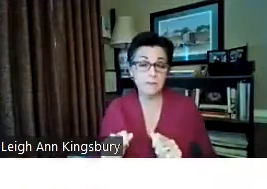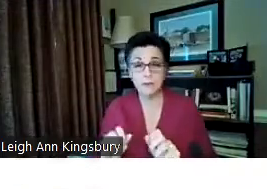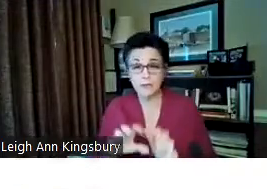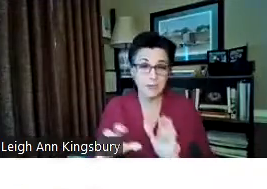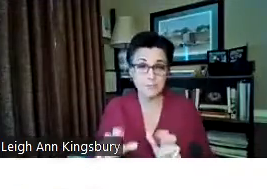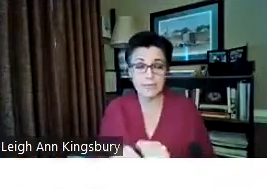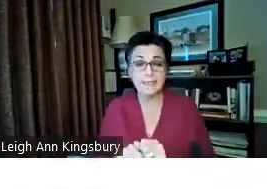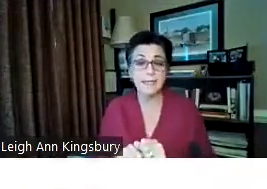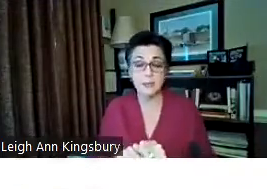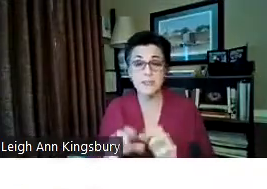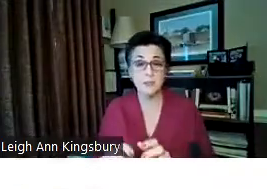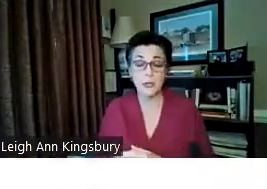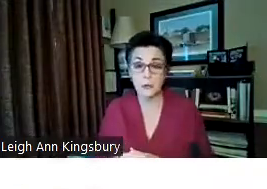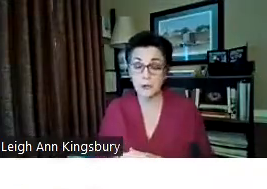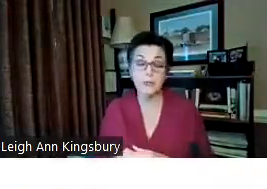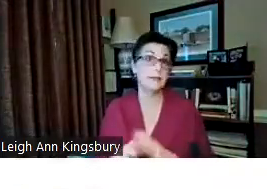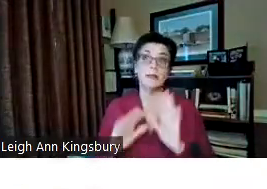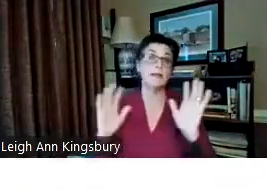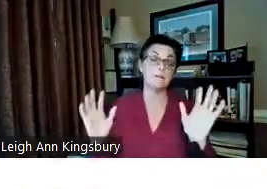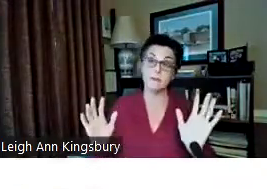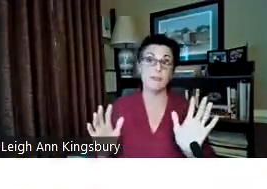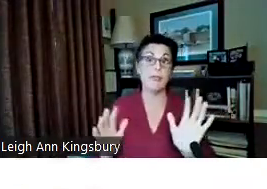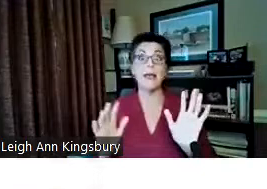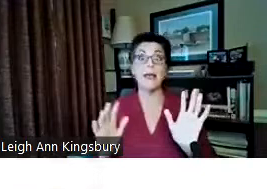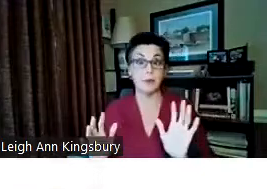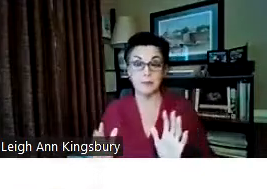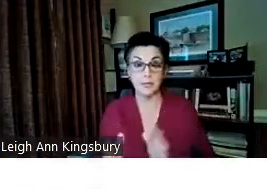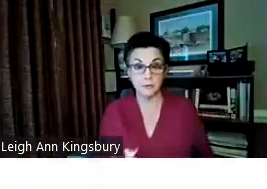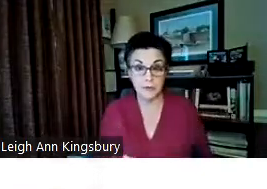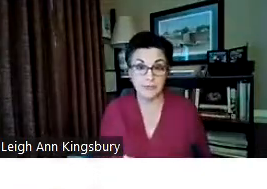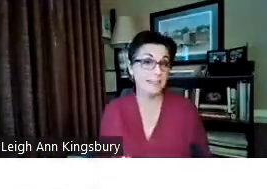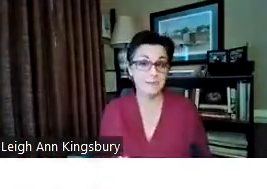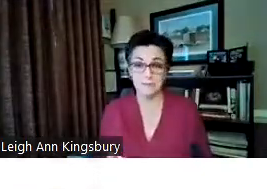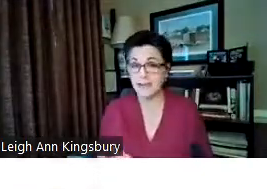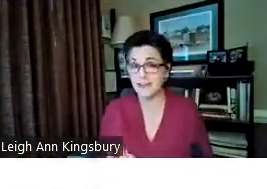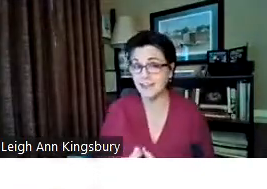right, we get a diagnosis, and we start Googling. And that's probably a really frightening